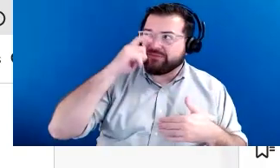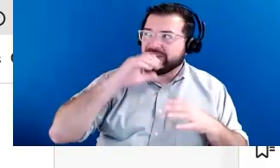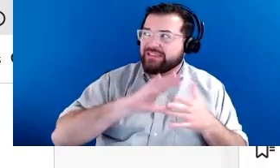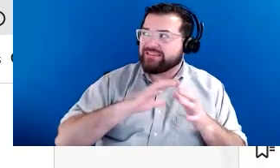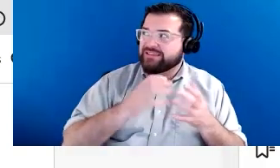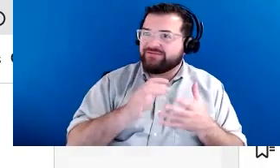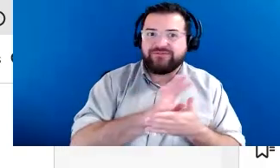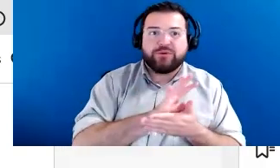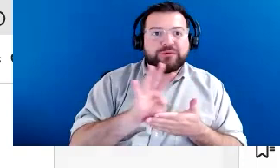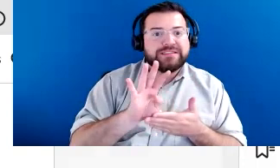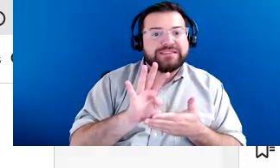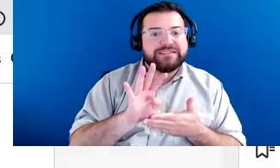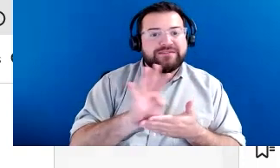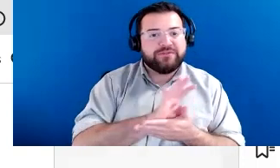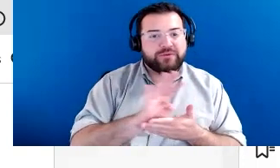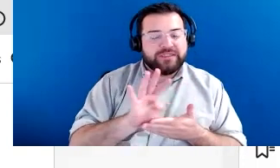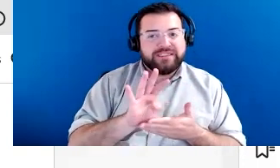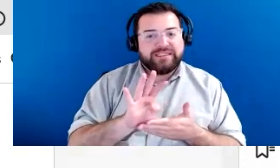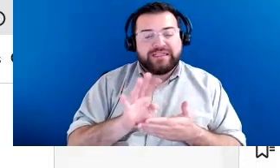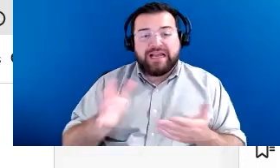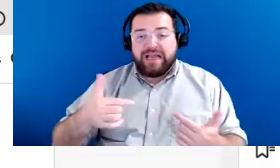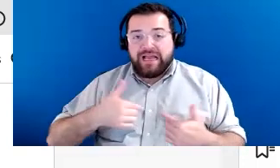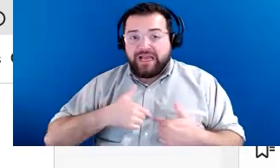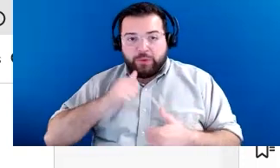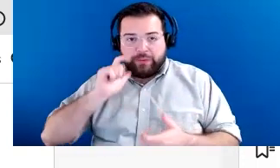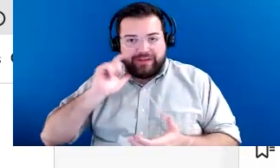You know, I do not believe that anyone would be expected to do,